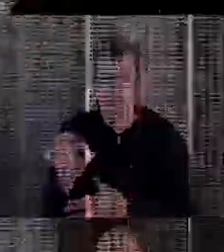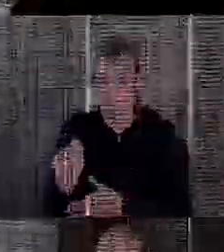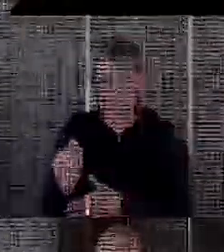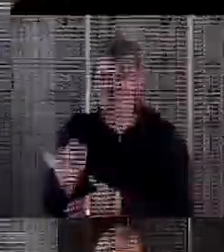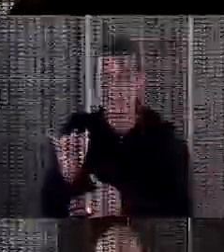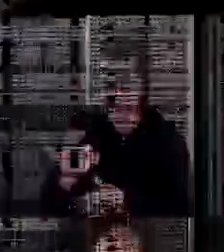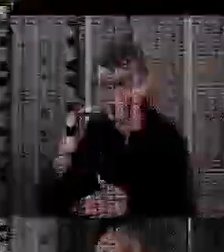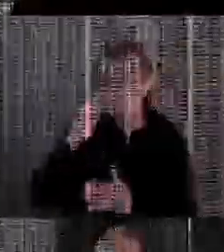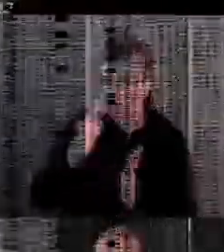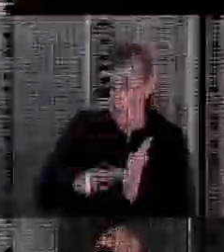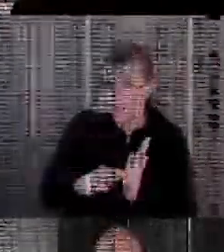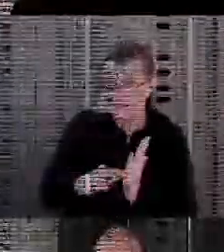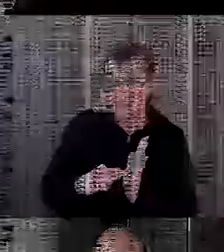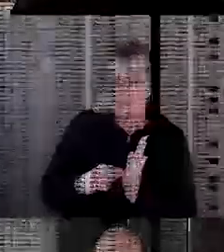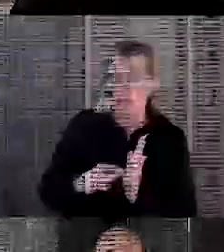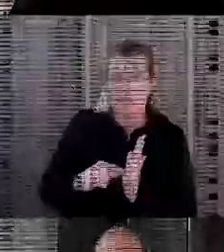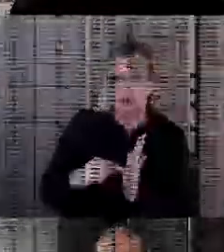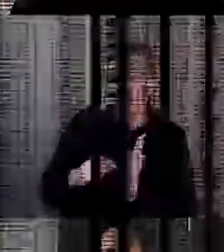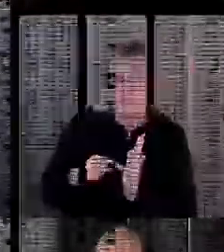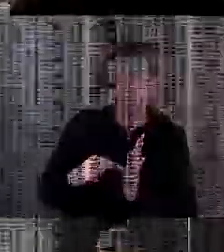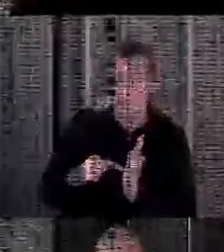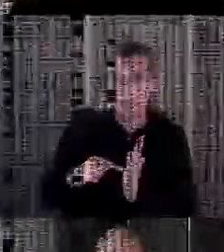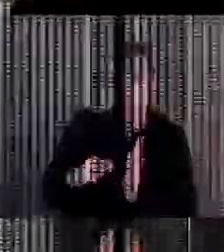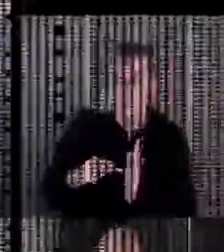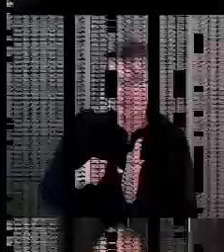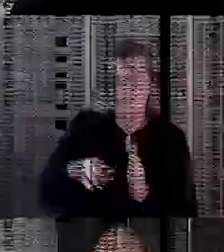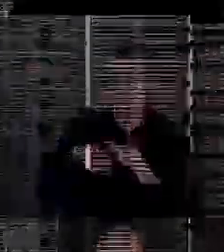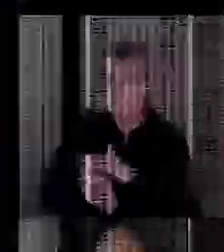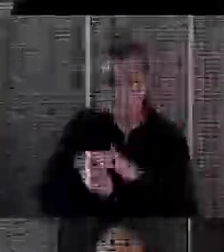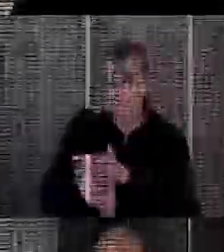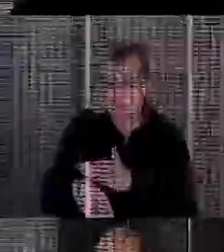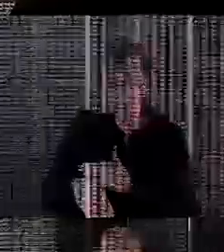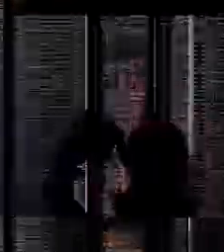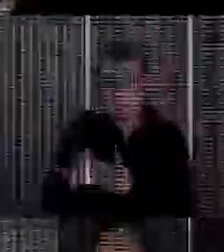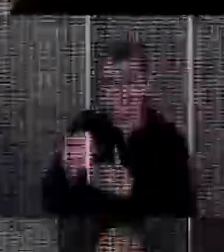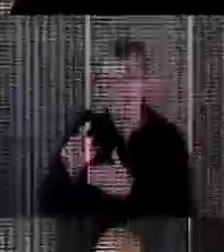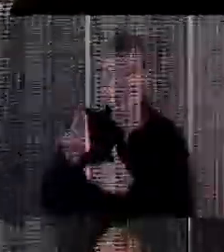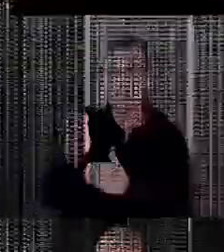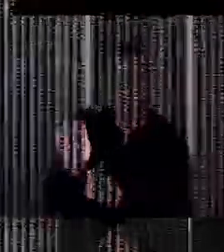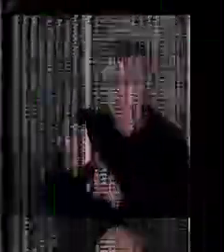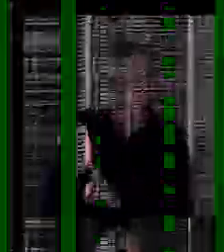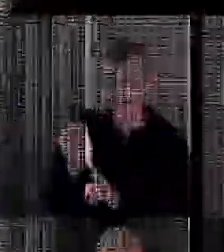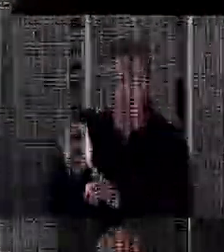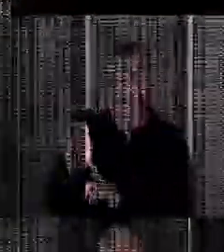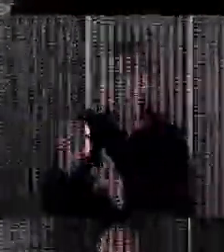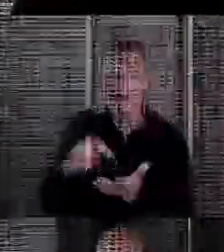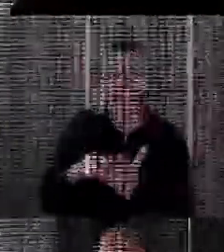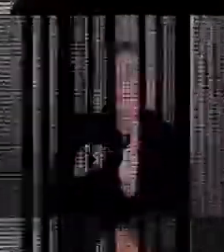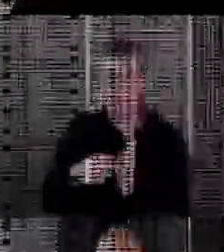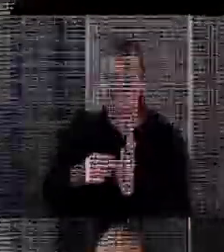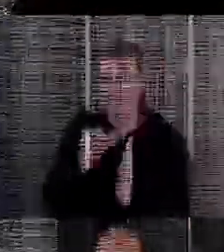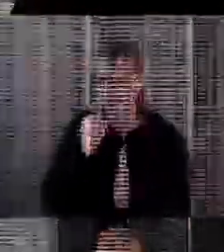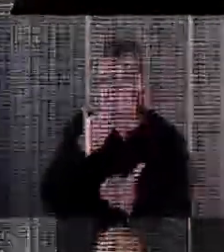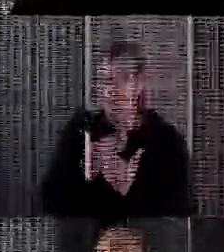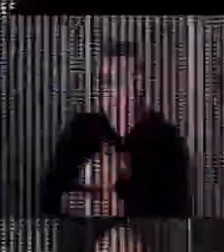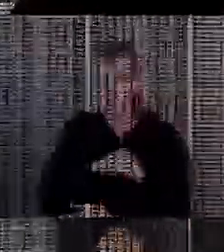notice the accessibility features, it means they are not good quality. You can do better